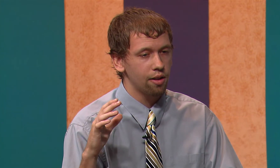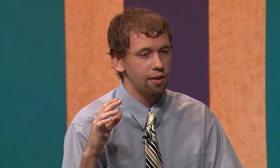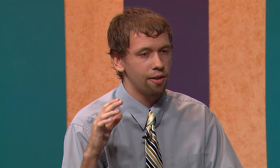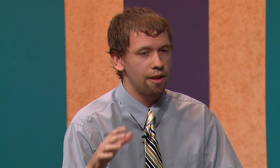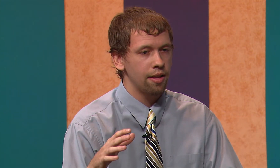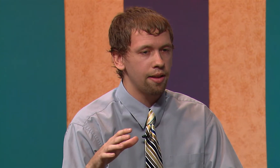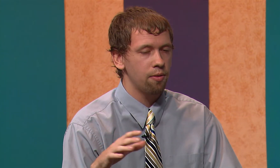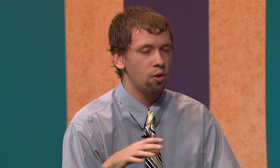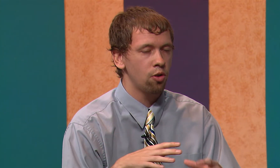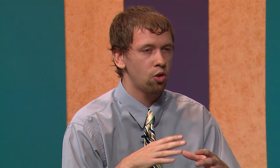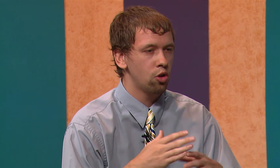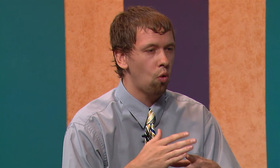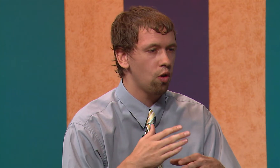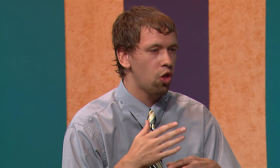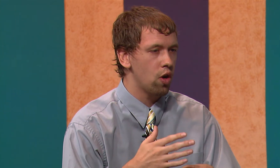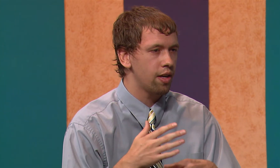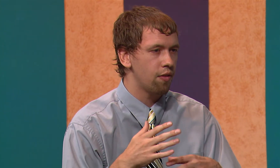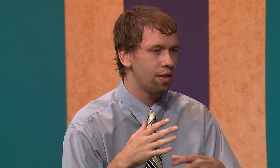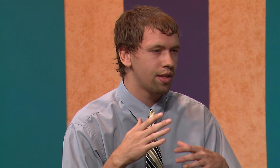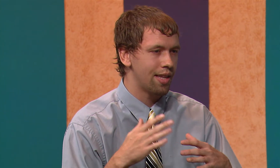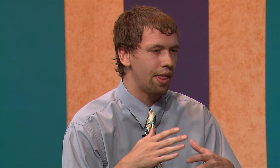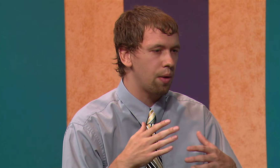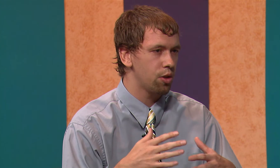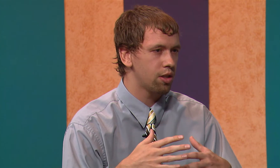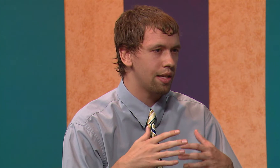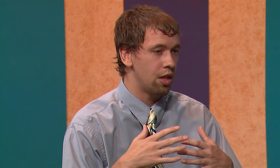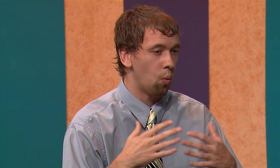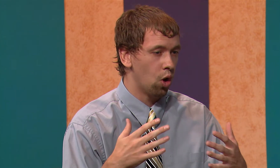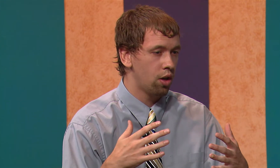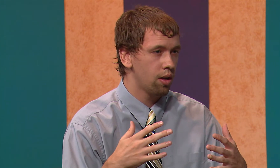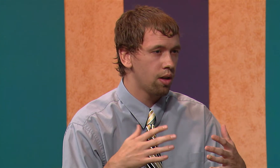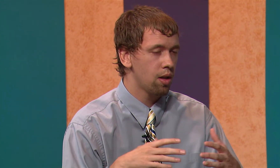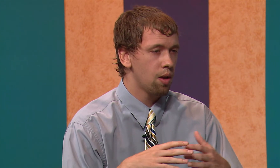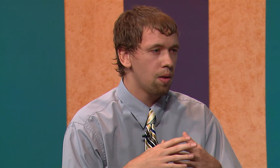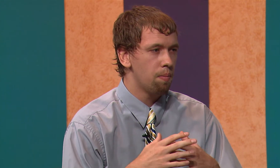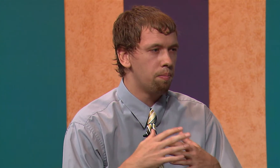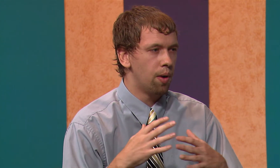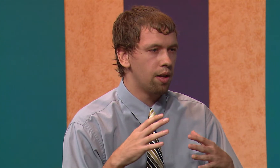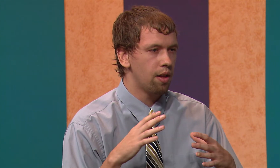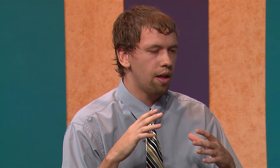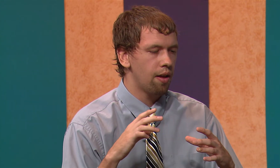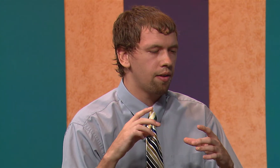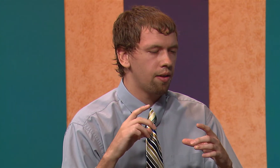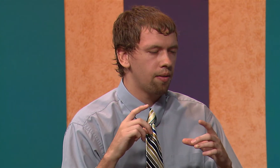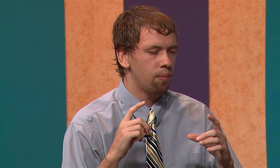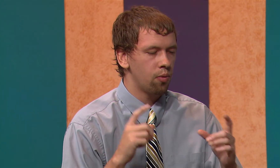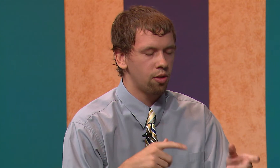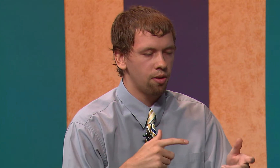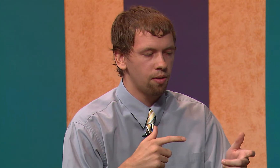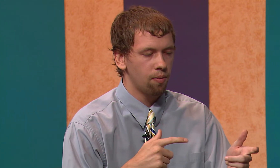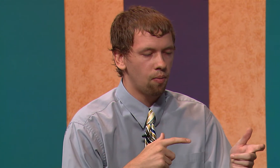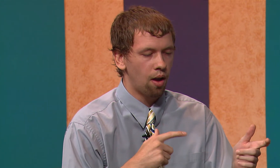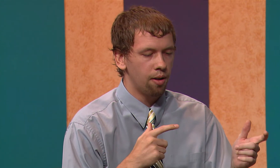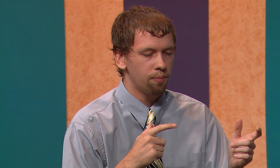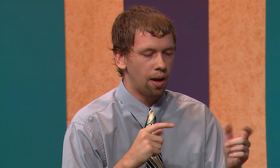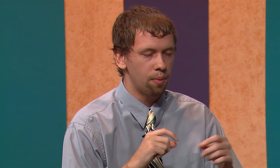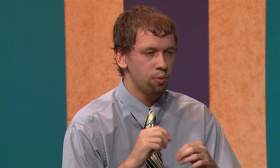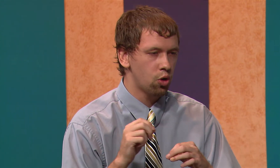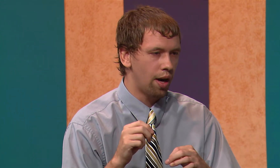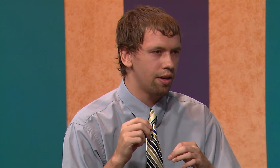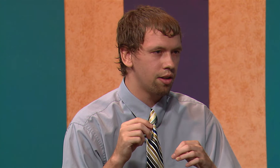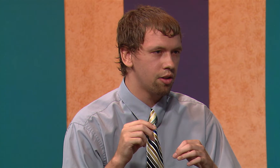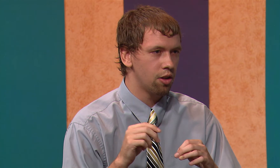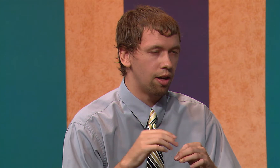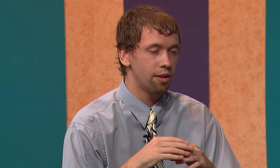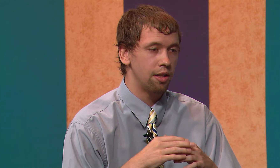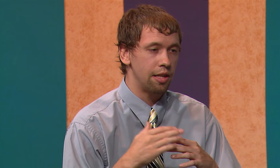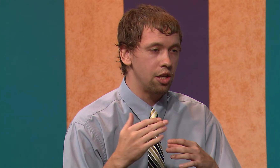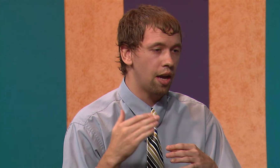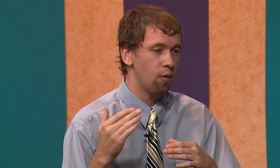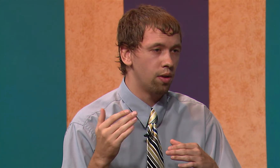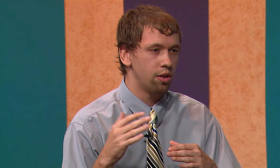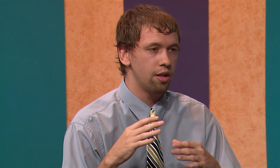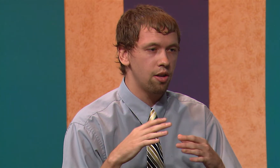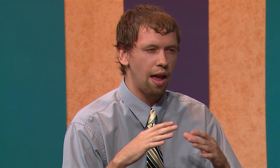And there are over 30 different sign languages in the world, and I’m trying to teach everyone